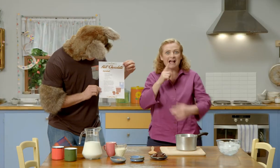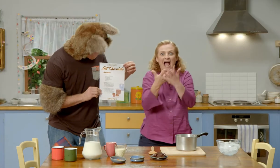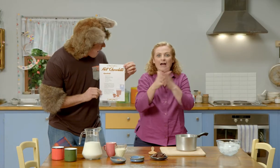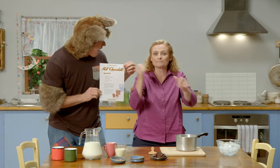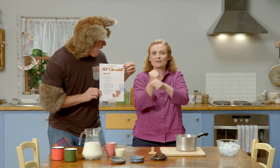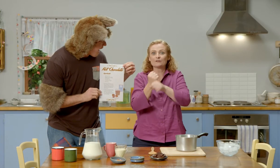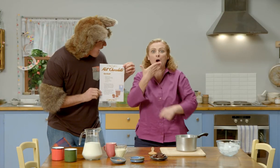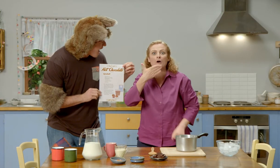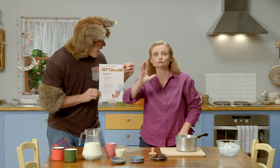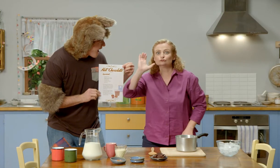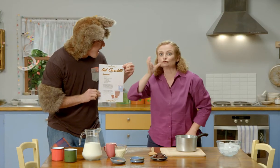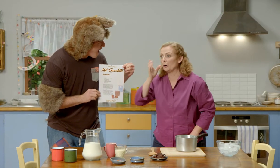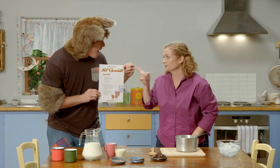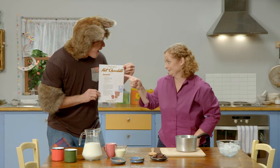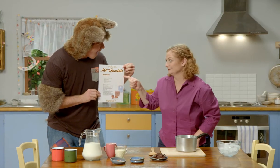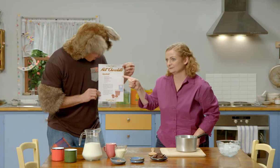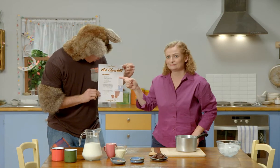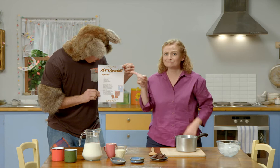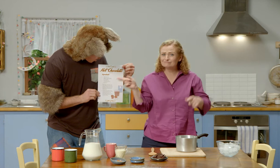This explains how to make hot chocolate.